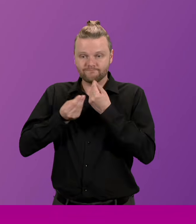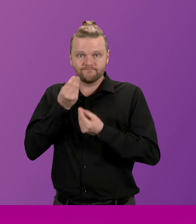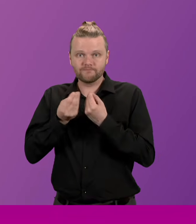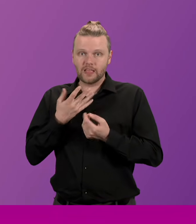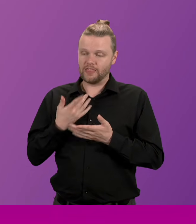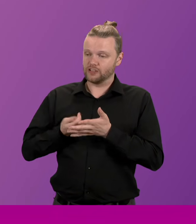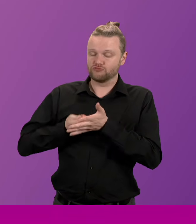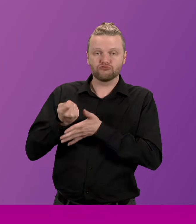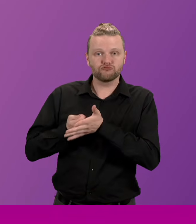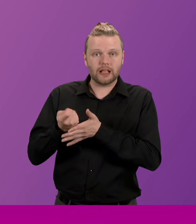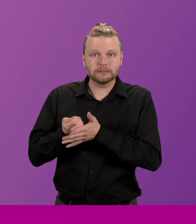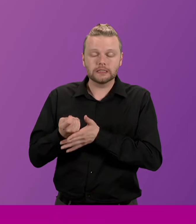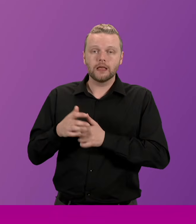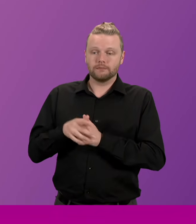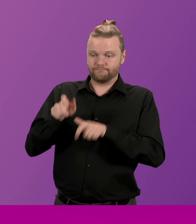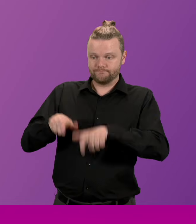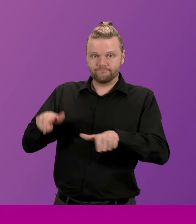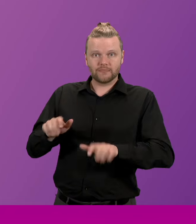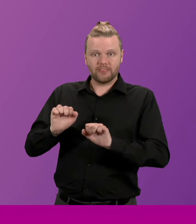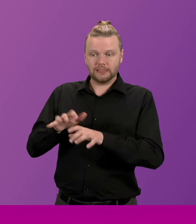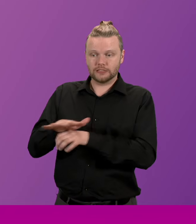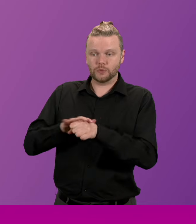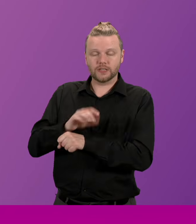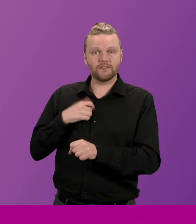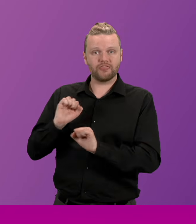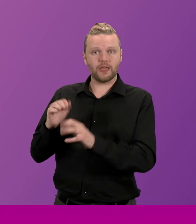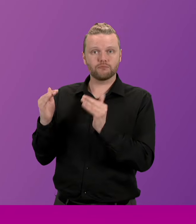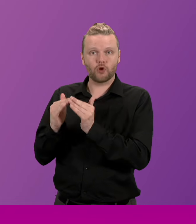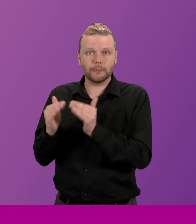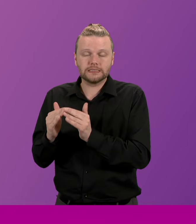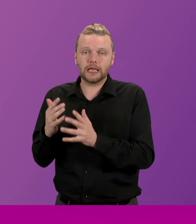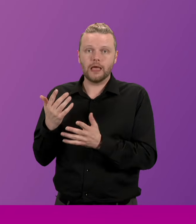renters who are in a situation in which the property that they occupy is being put on the